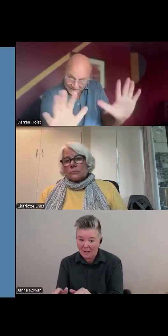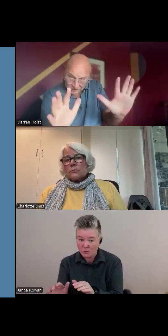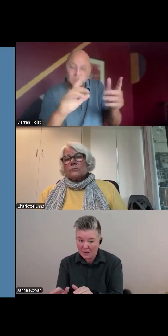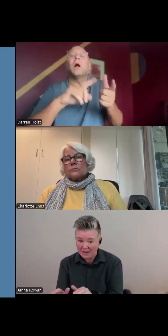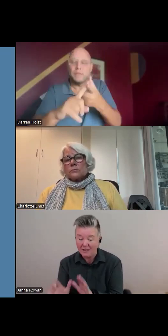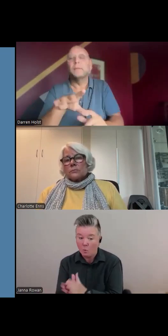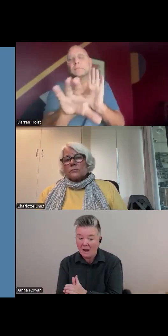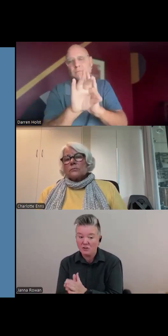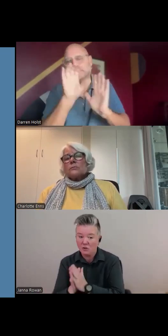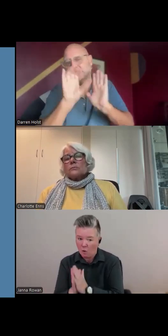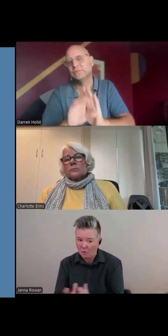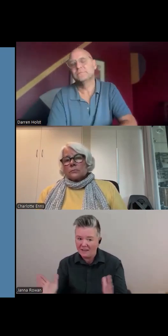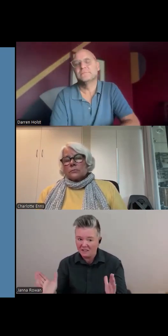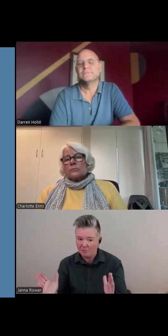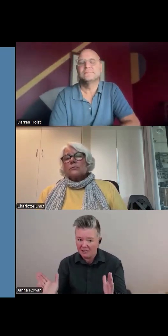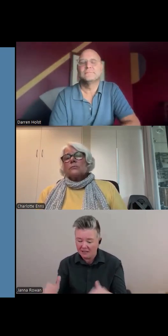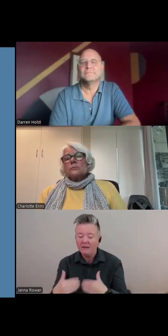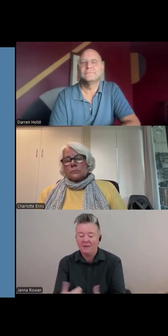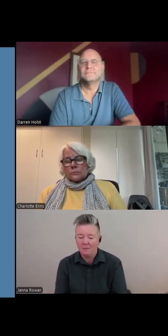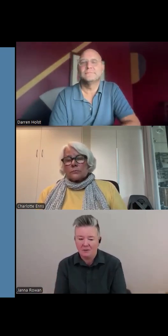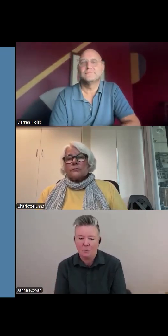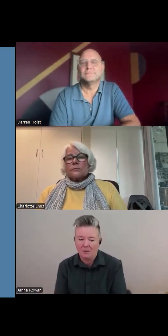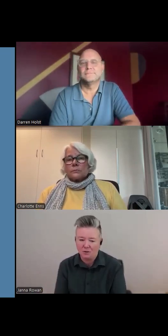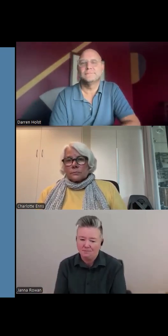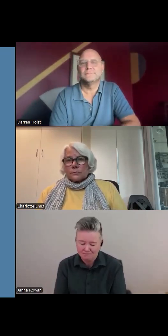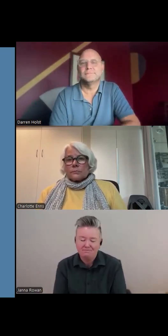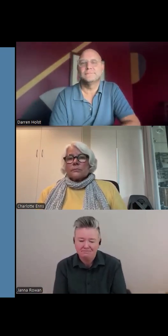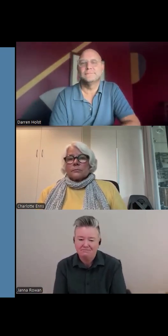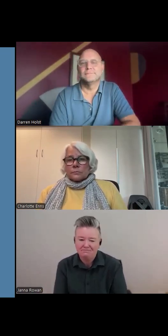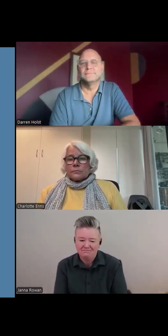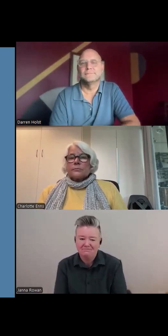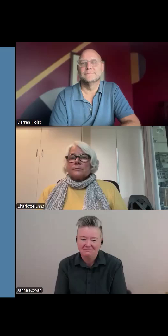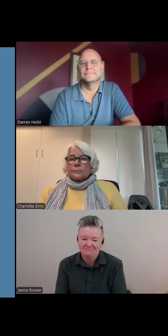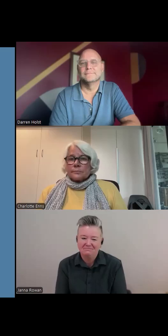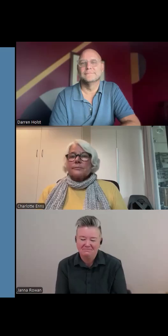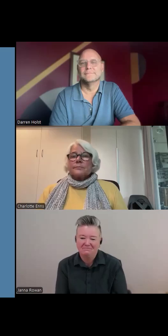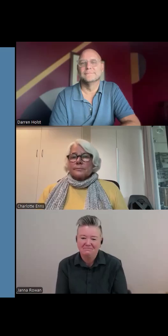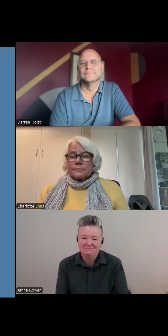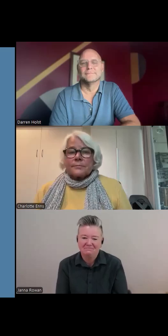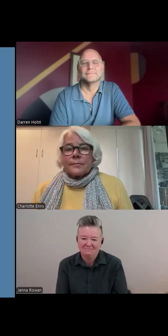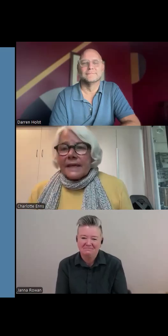And so we have to remind the children to wait, wait, wait, watch until the whole thing is completed and then pick the right picture.